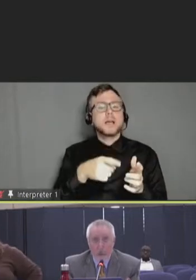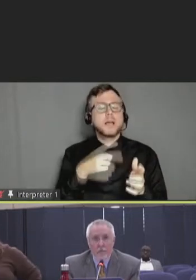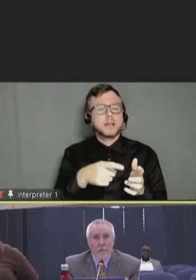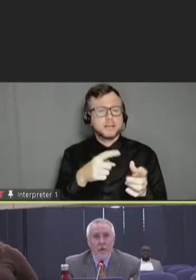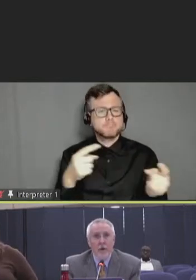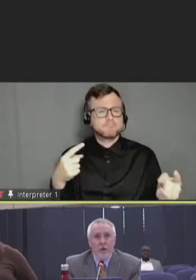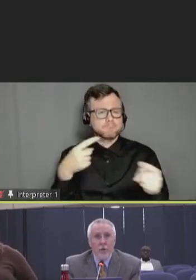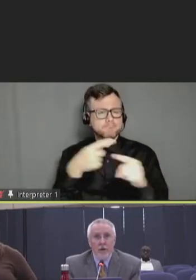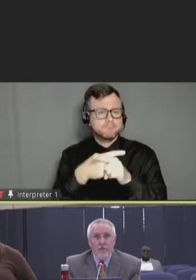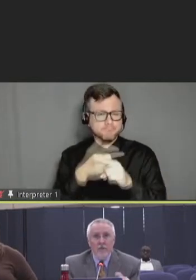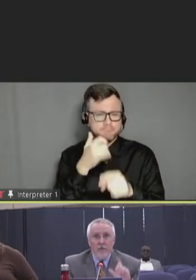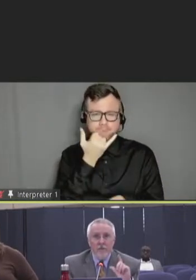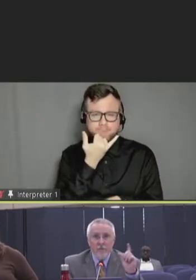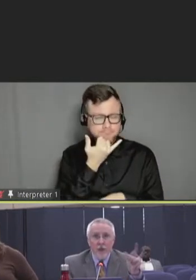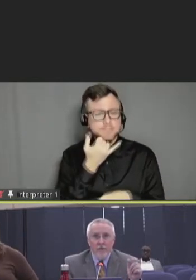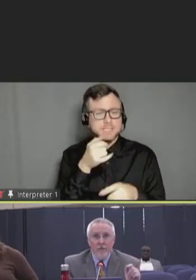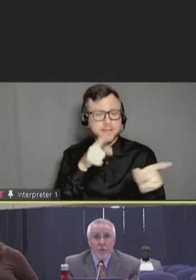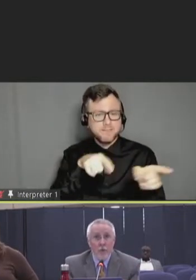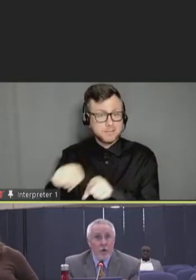might be a better way of driving that point home.